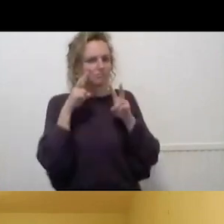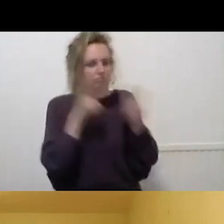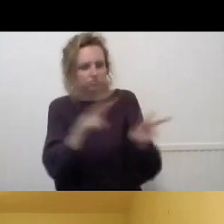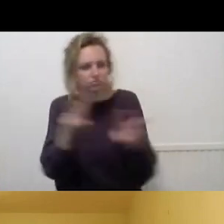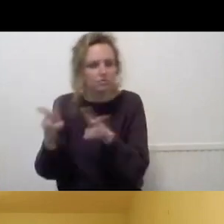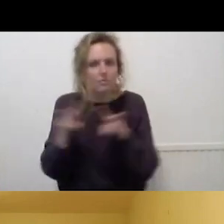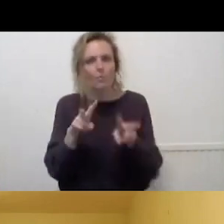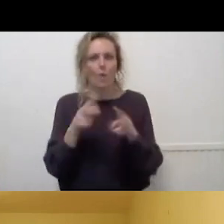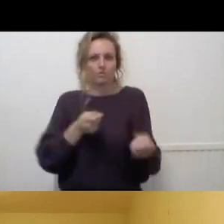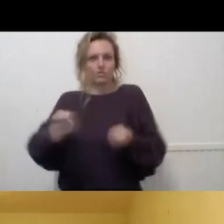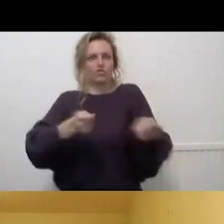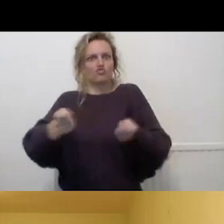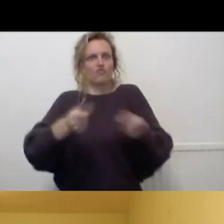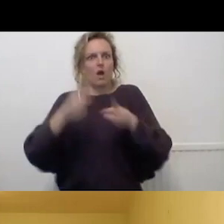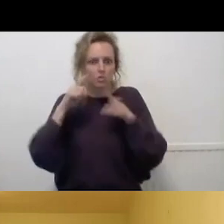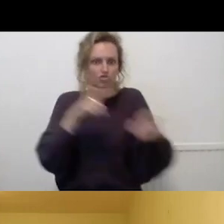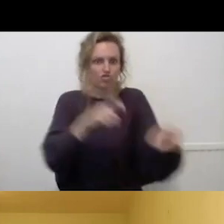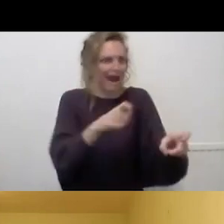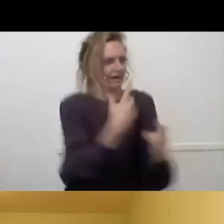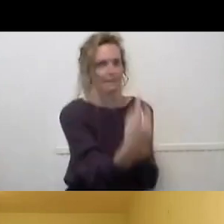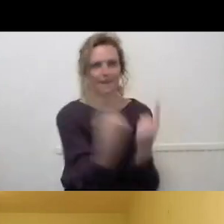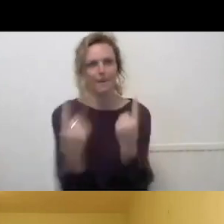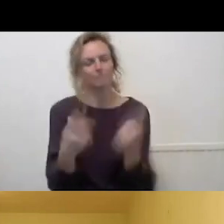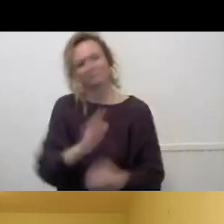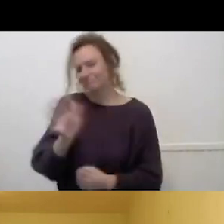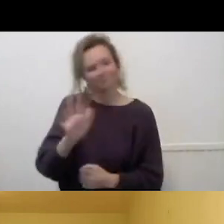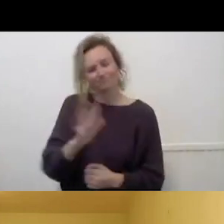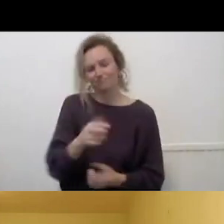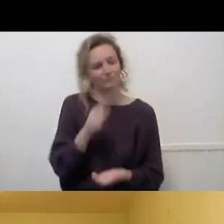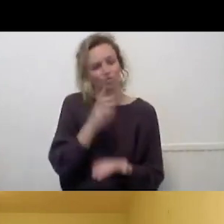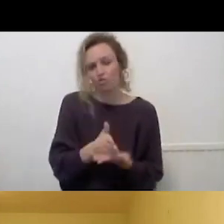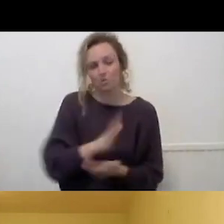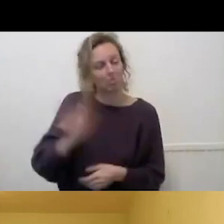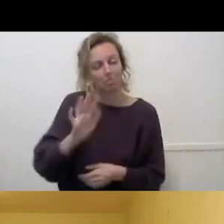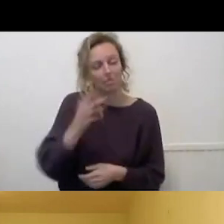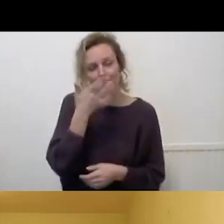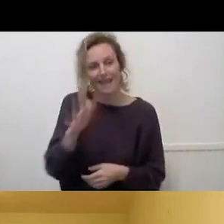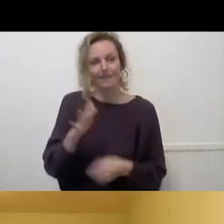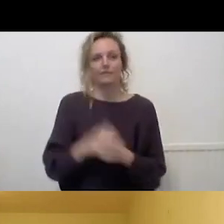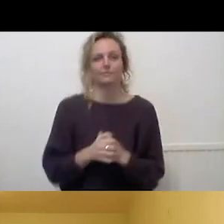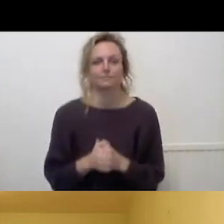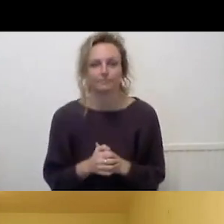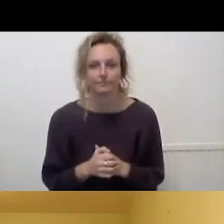We need to know this, because it's important to our faiths and our belief. For some people,